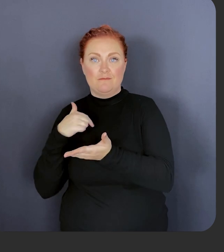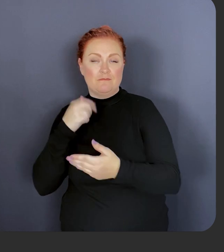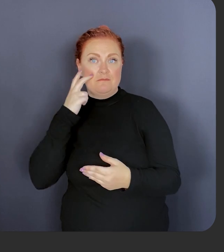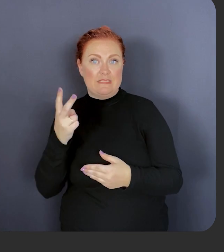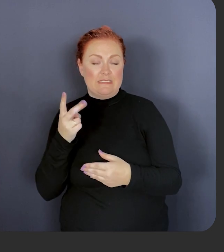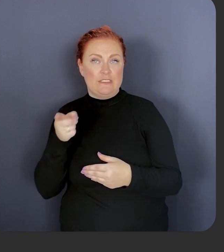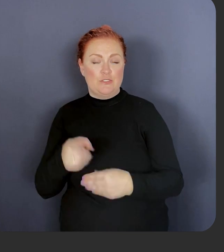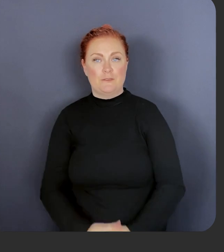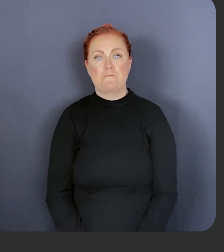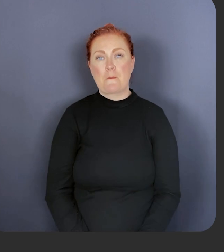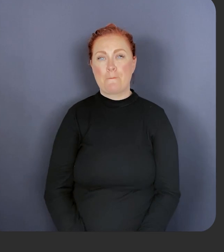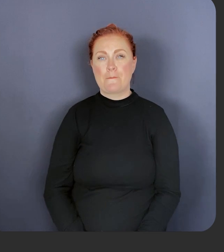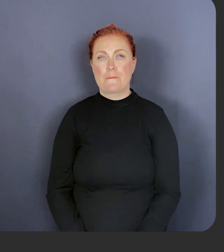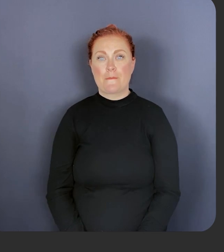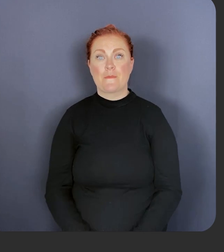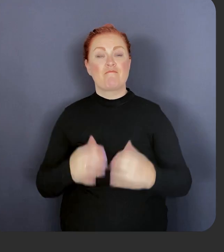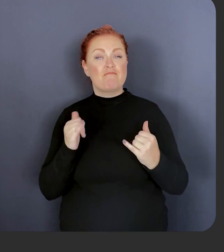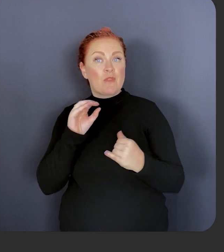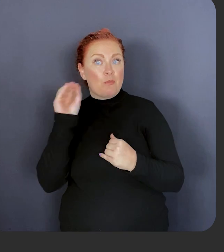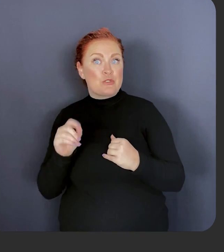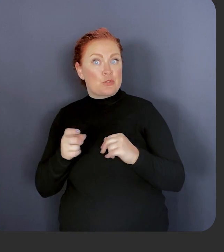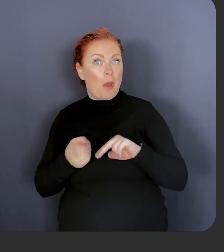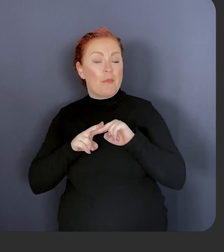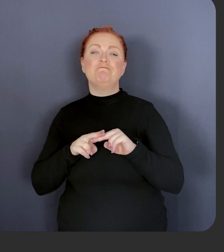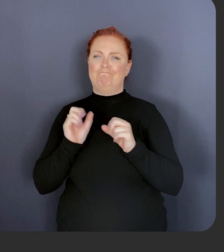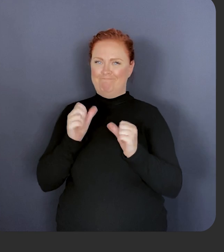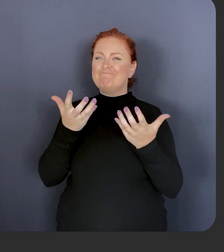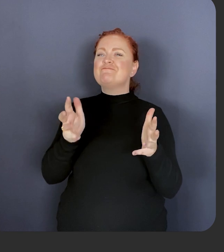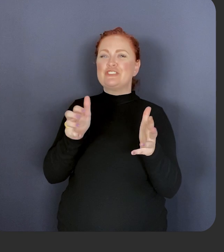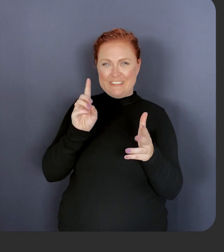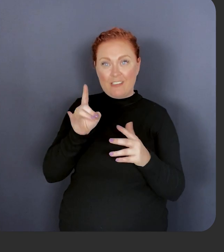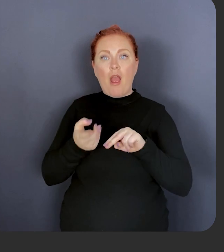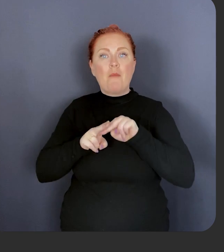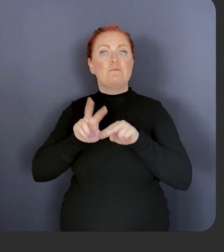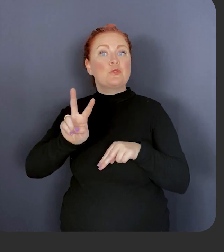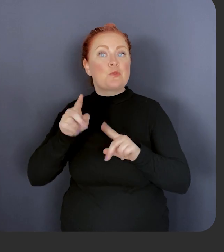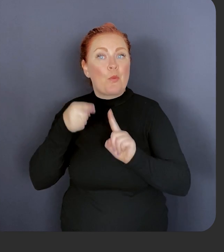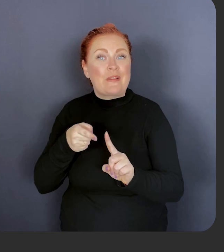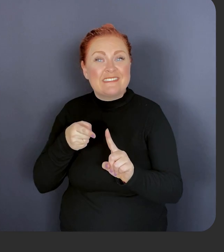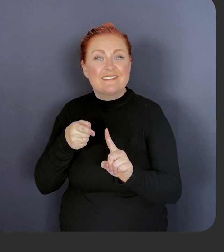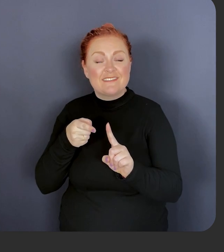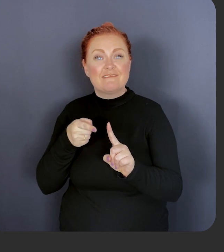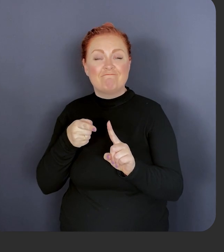see my percentage should go up. Yeah. So we got two more points there, and that contrast